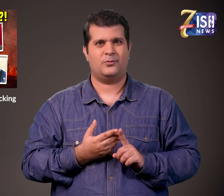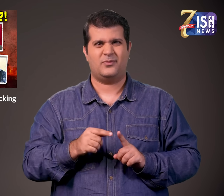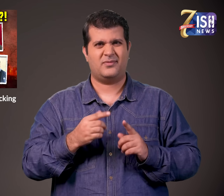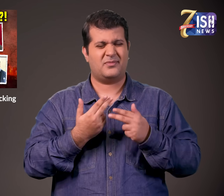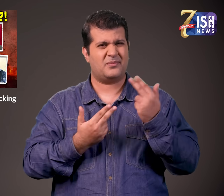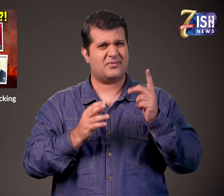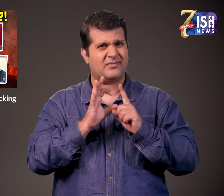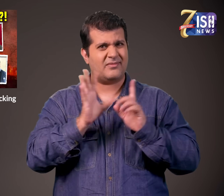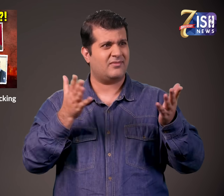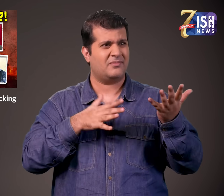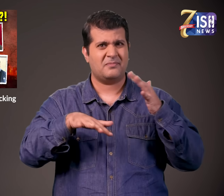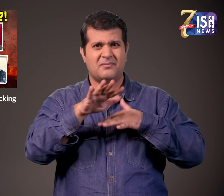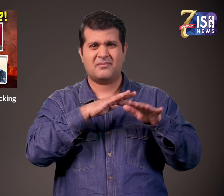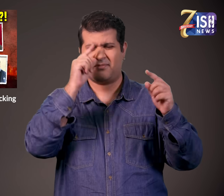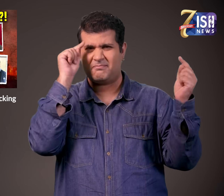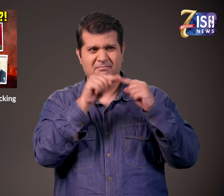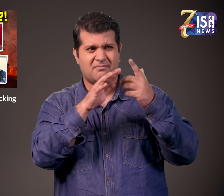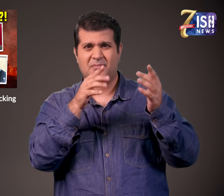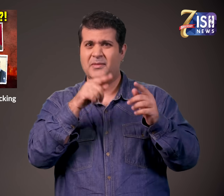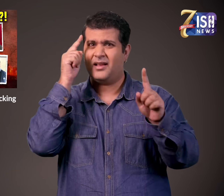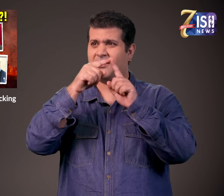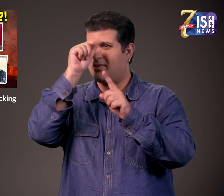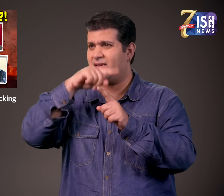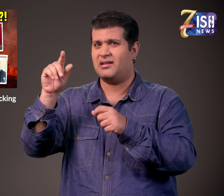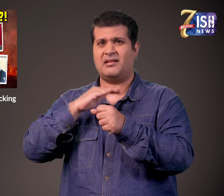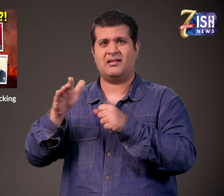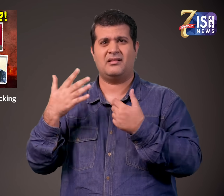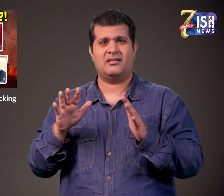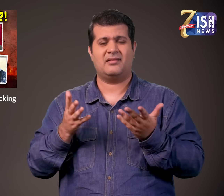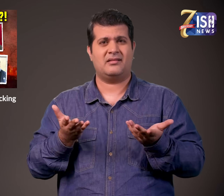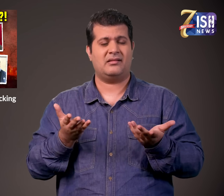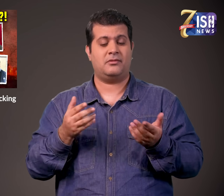Such shocking and dangerous planning shows how far they were willing to go to kill innocent Indians.